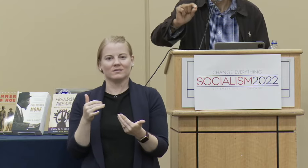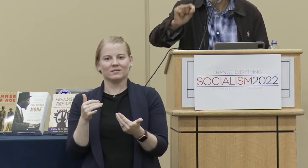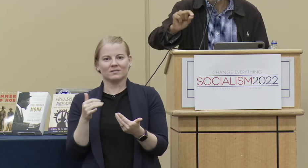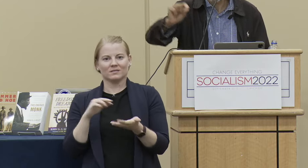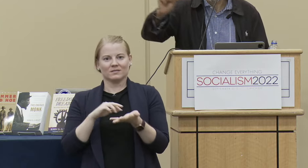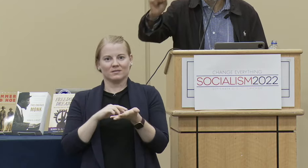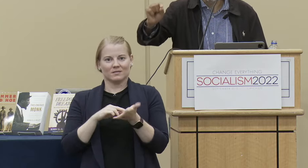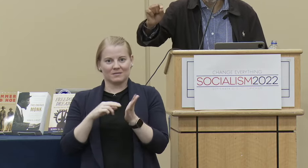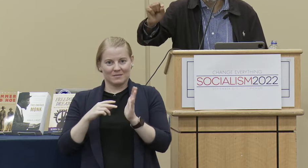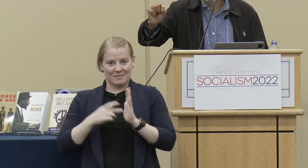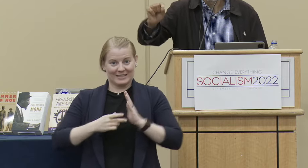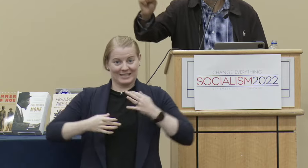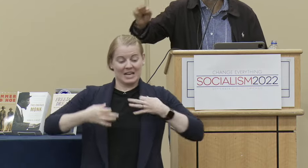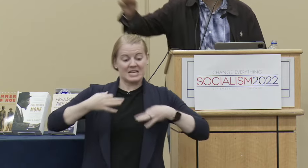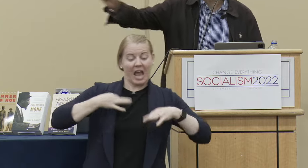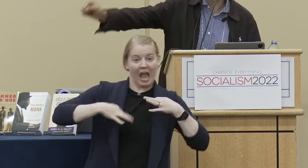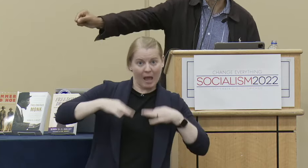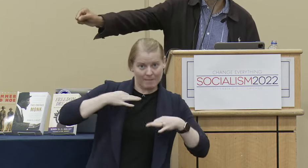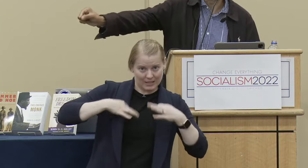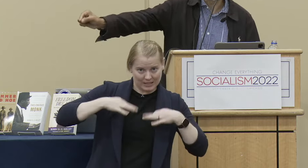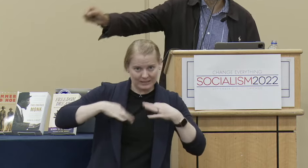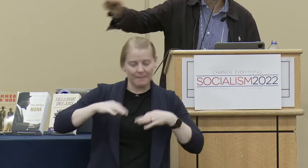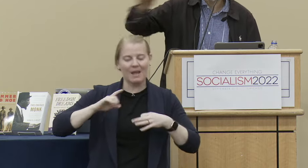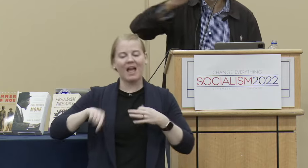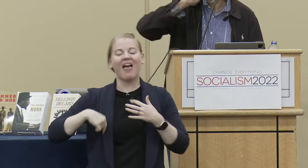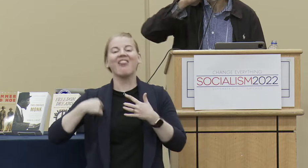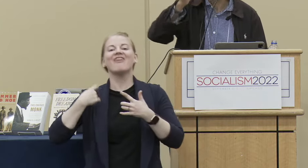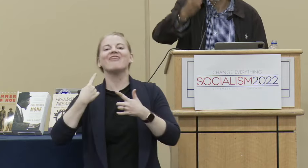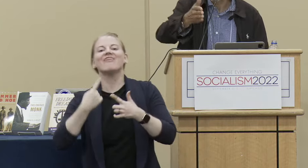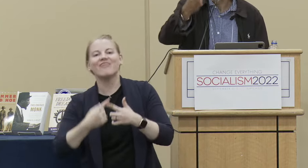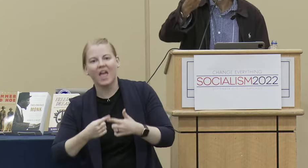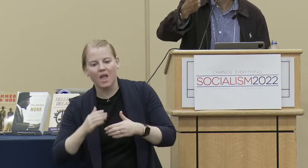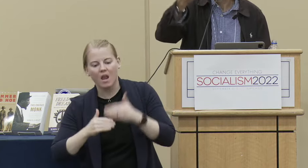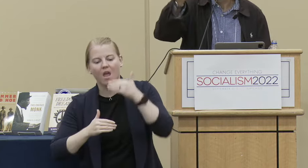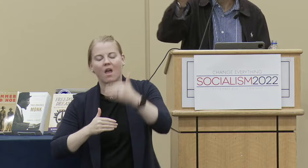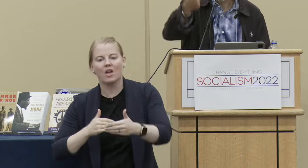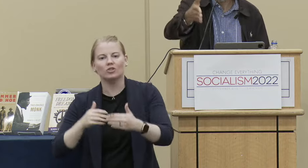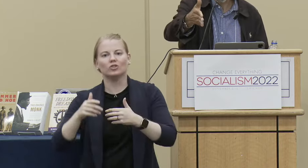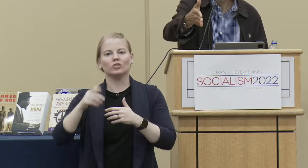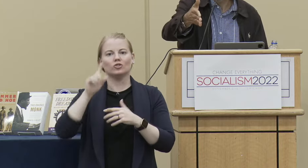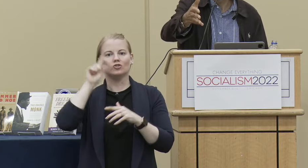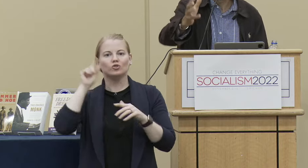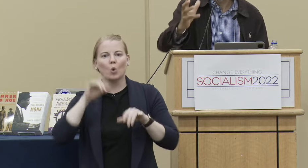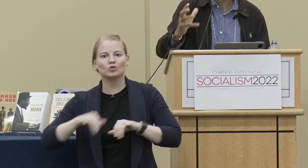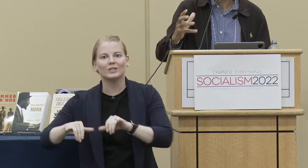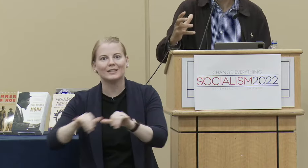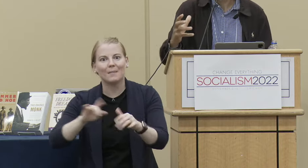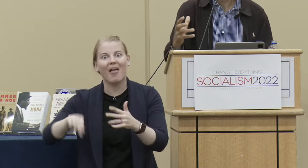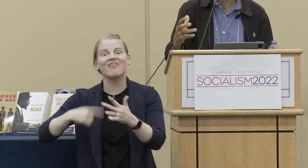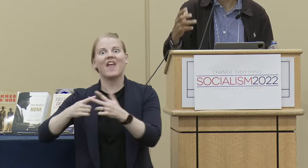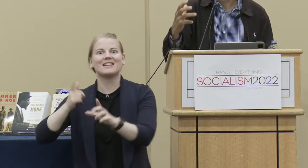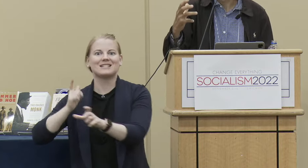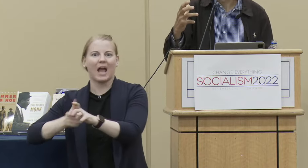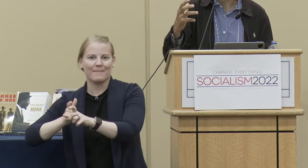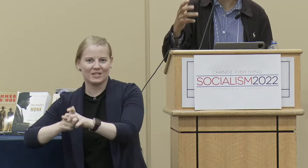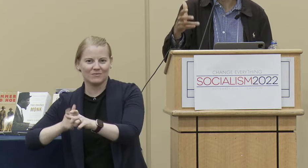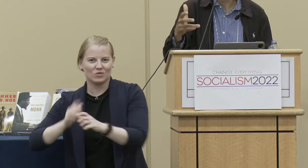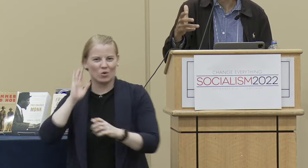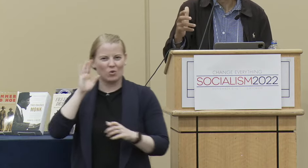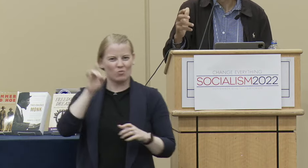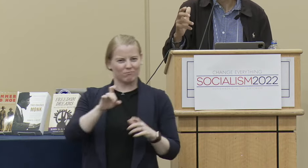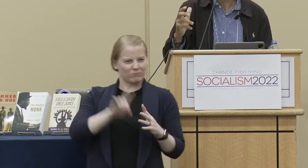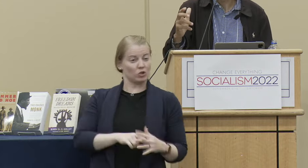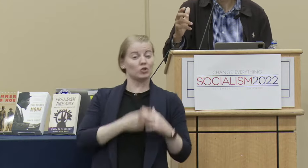history. That treats as a logical recession. Socialism